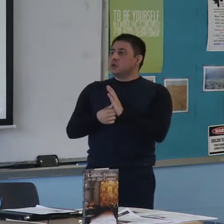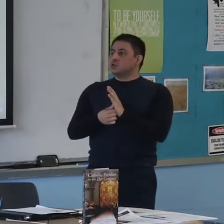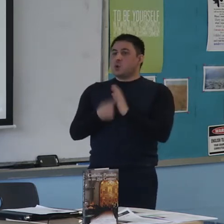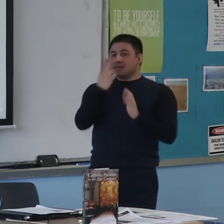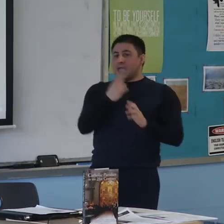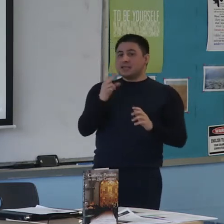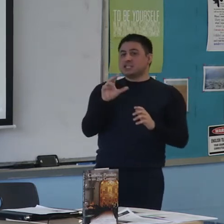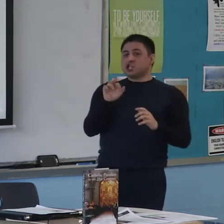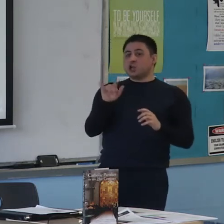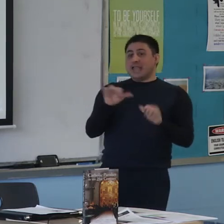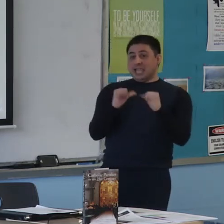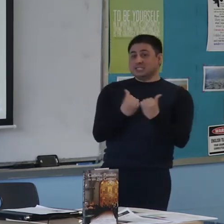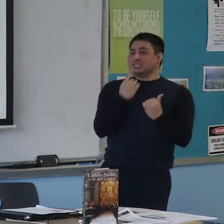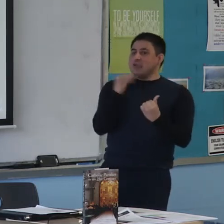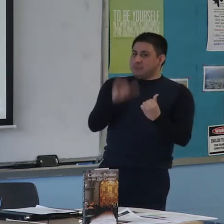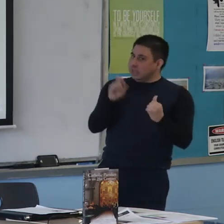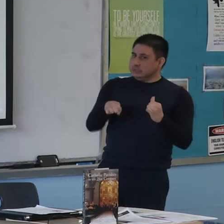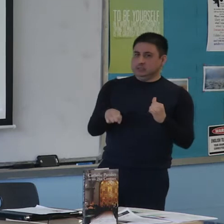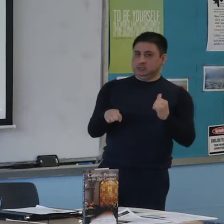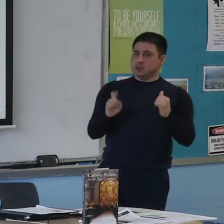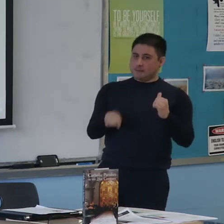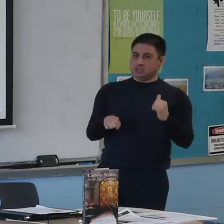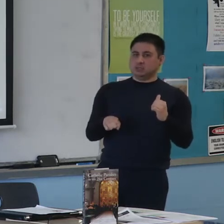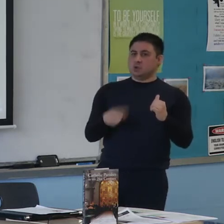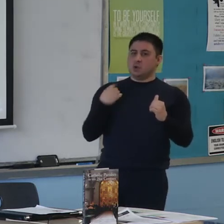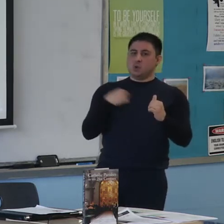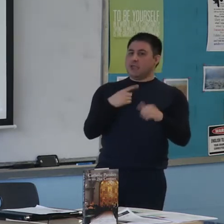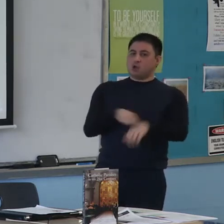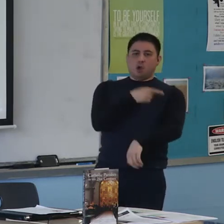charity agencies saying: this is a great need, we have a long way to go in this.